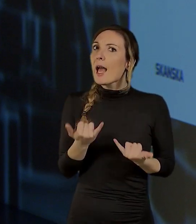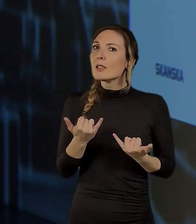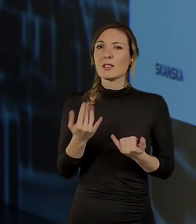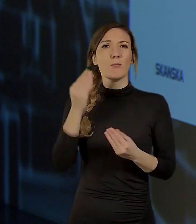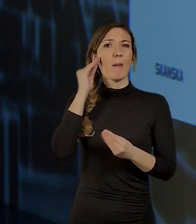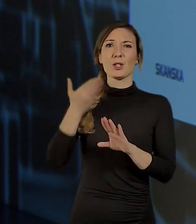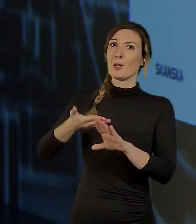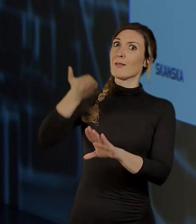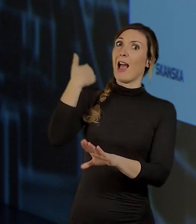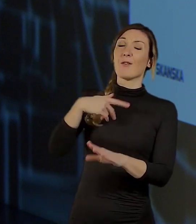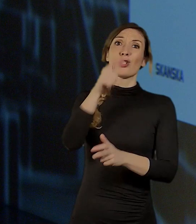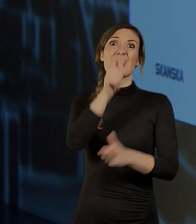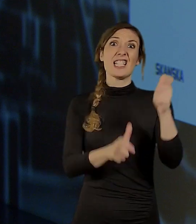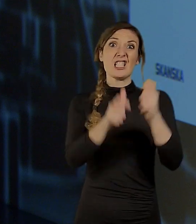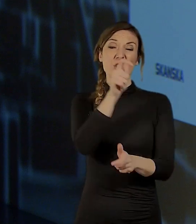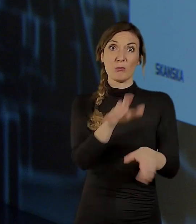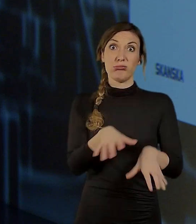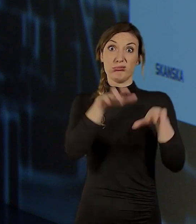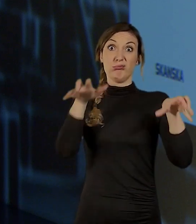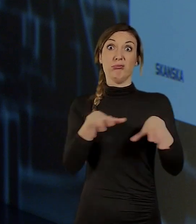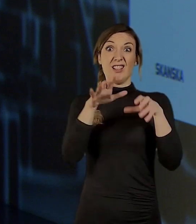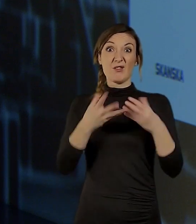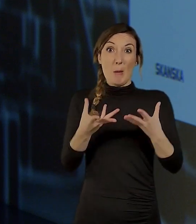As for the phasing, we start from north to south.